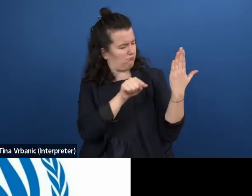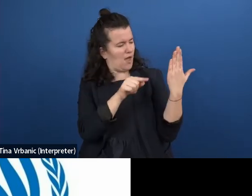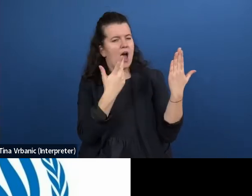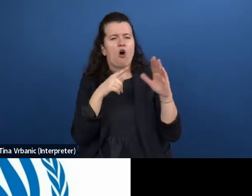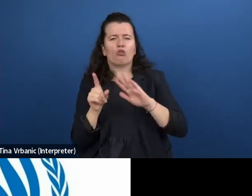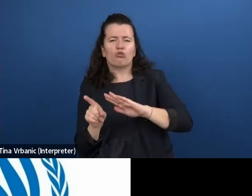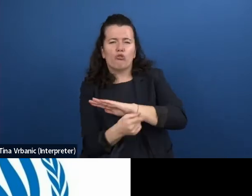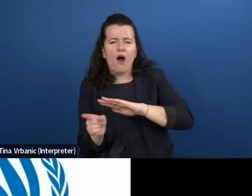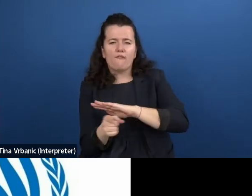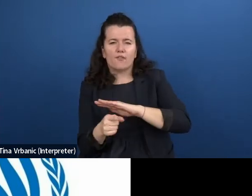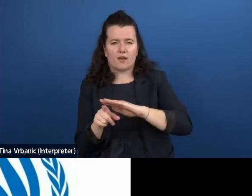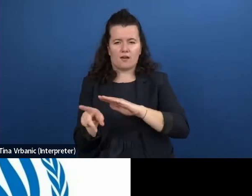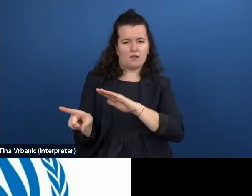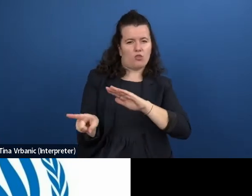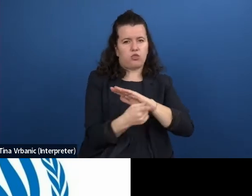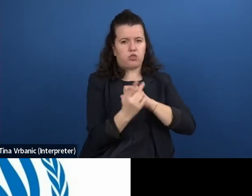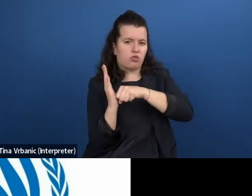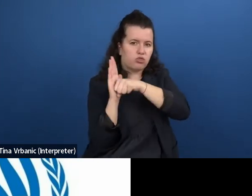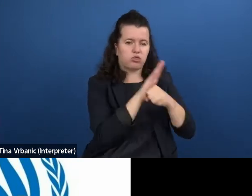many different purposes of exploitation.